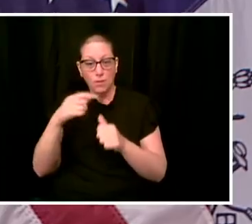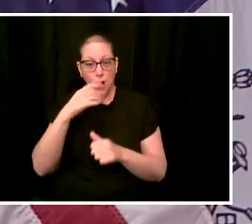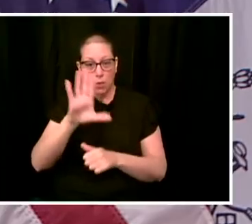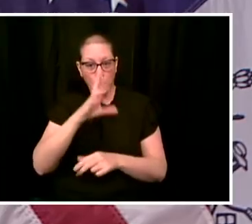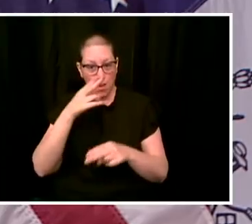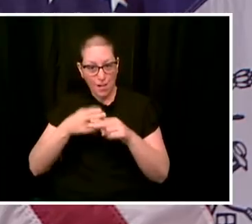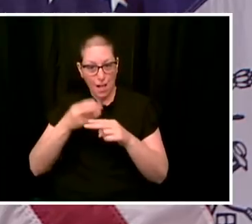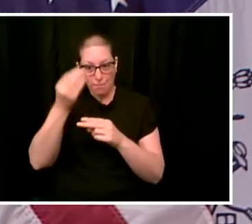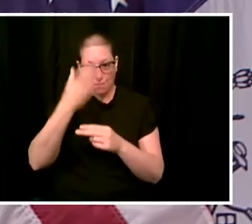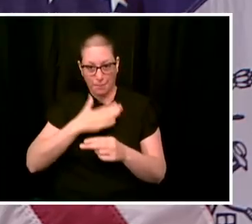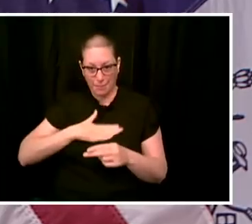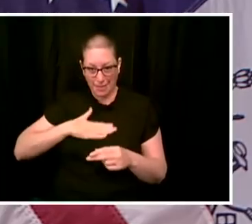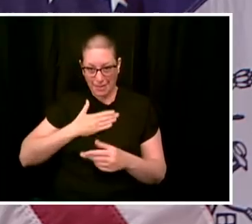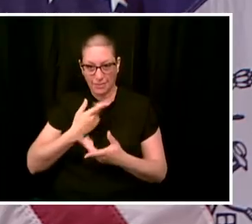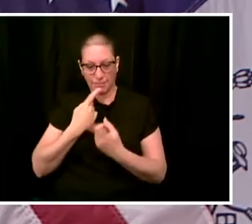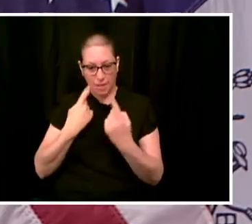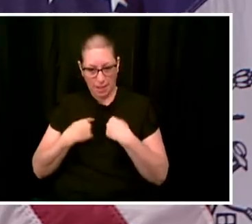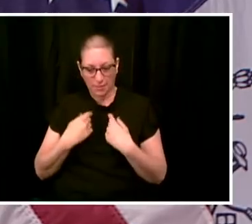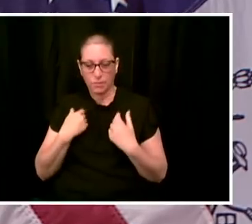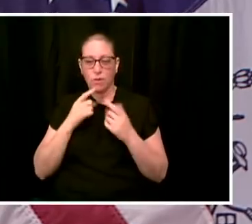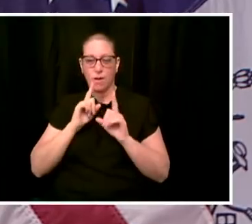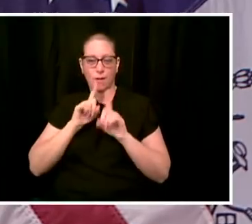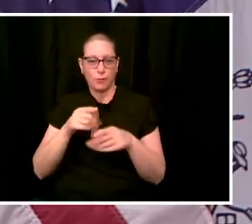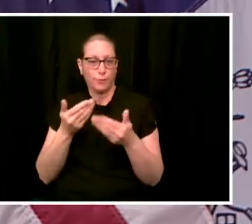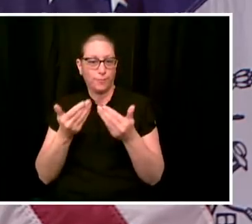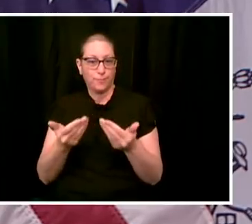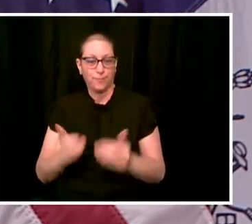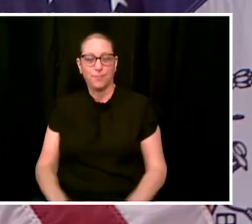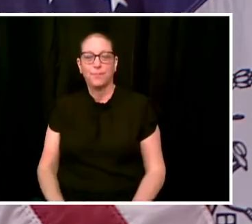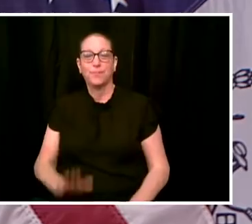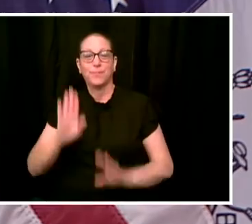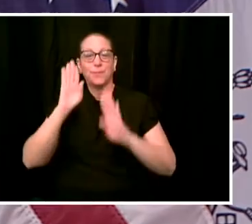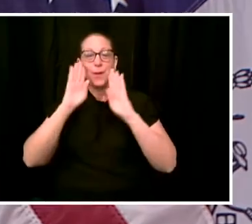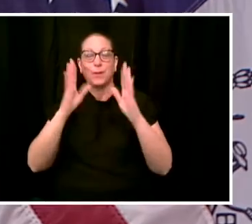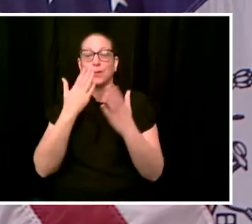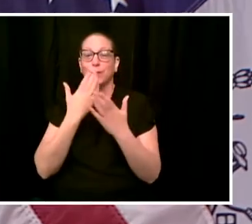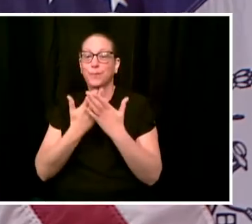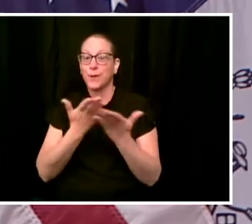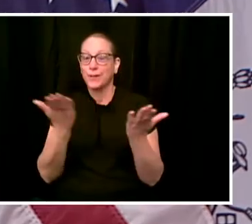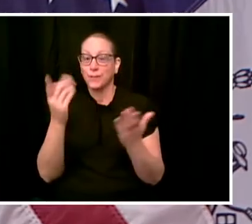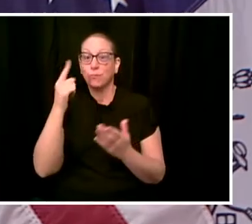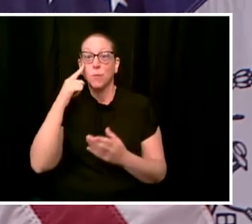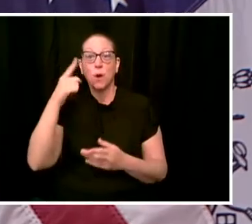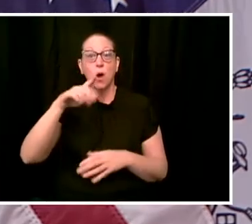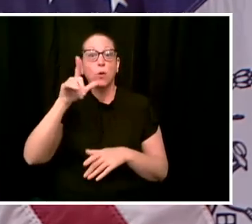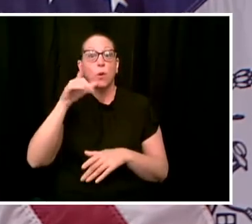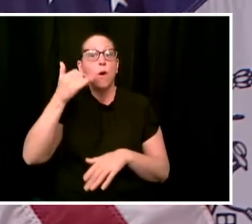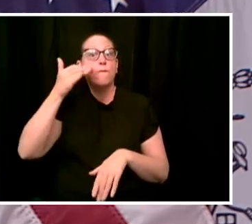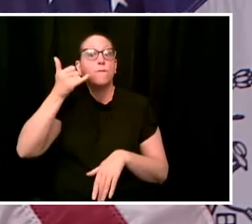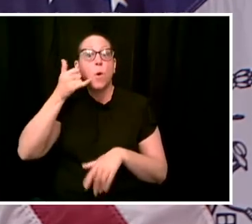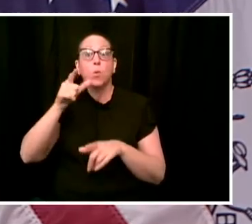MEDIA. PLEASE REMEMBER TO GIVE ME THE NAME AND THE OUTLET OF EACH